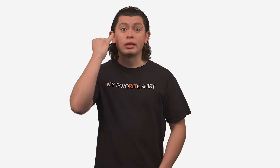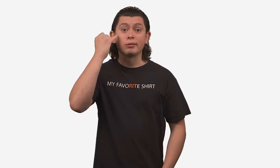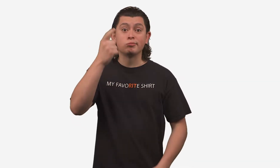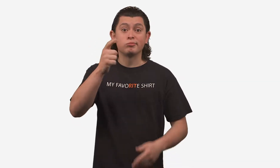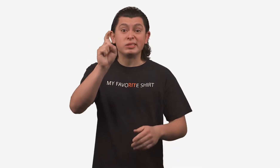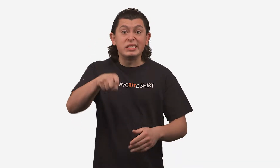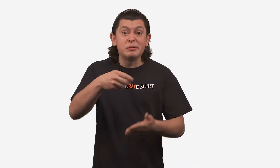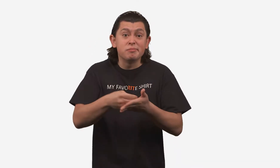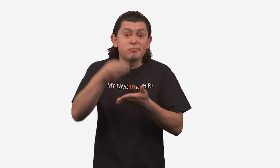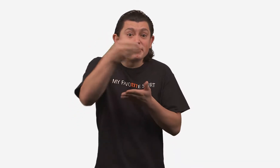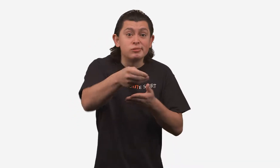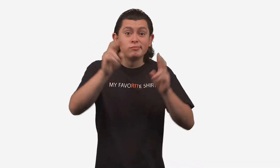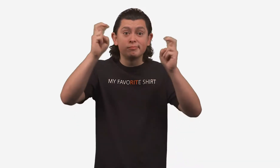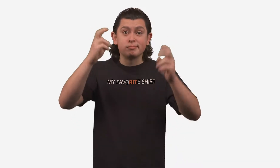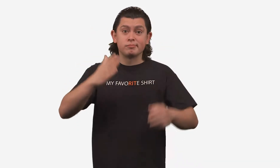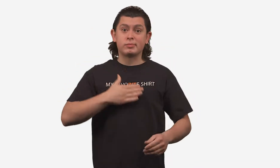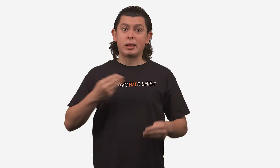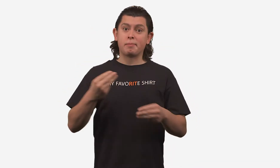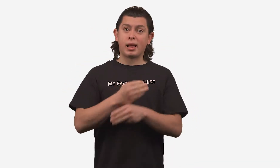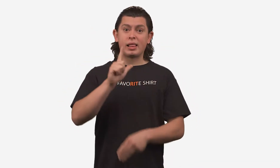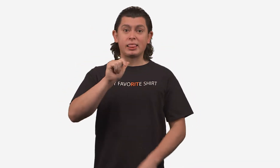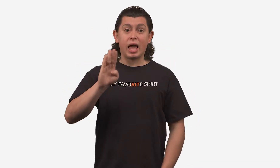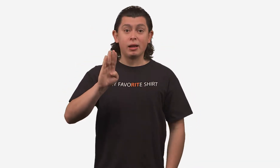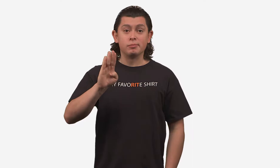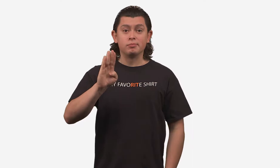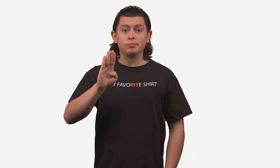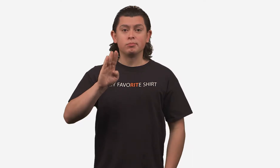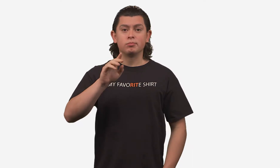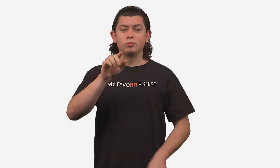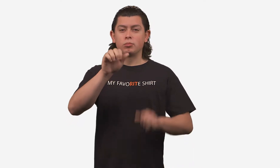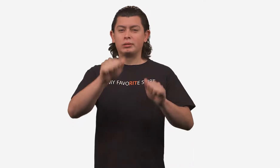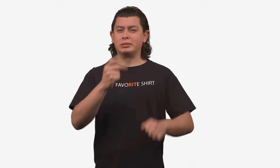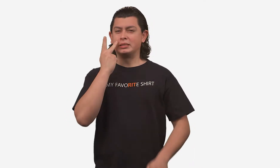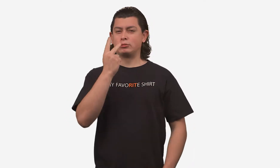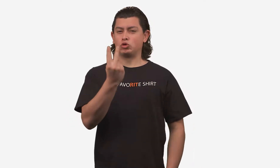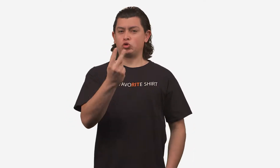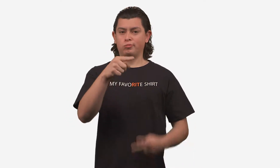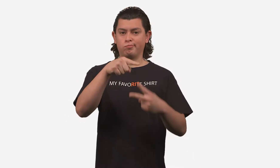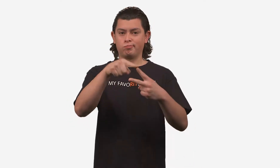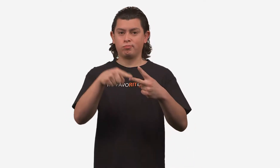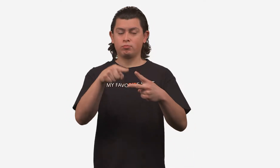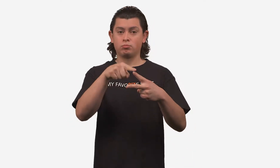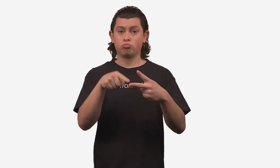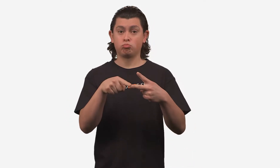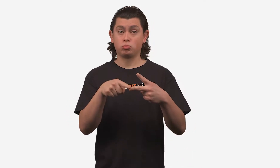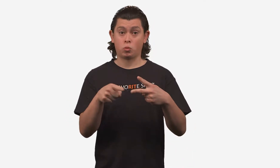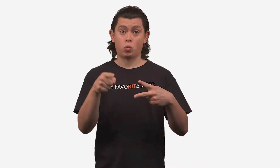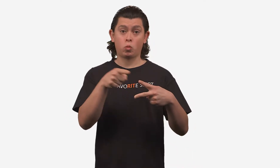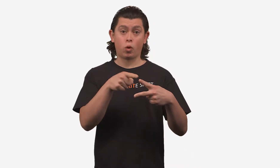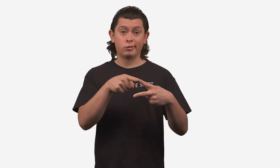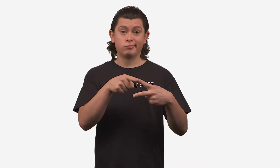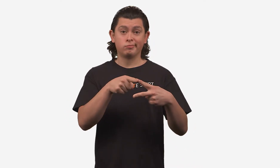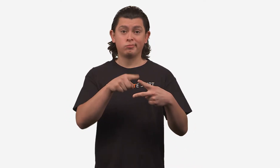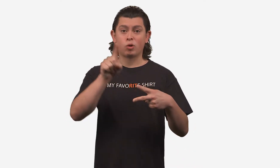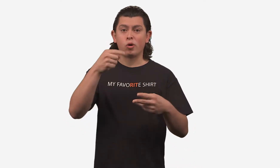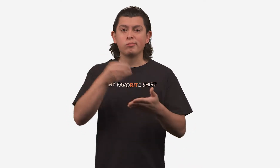FOR EXAMPLE, IF YOU NEED TO PURCHASE "MYMATHLAB," YOU MAY SEE TWO OPTIONS,